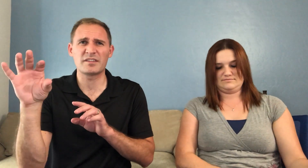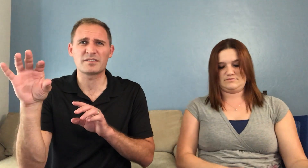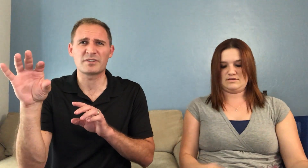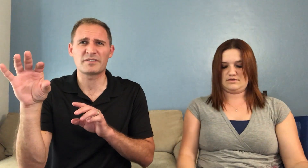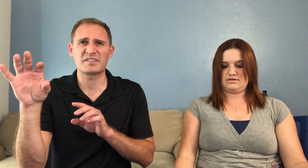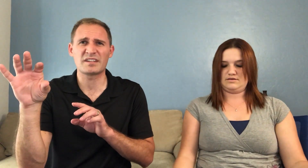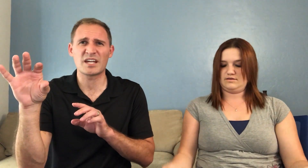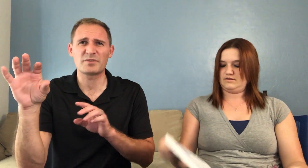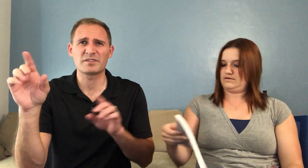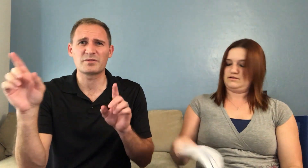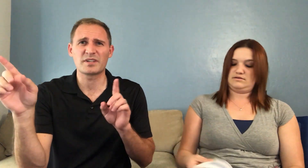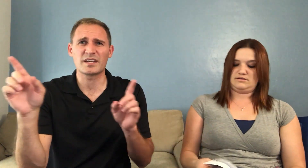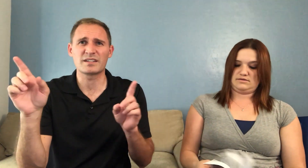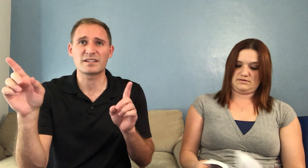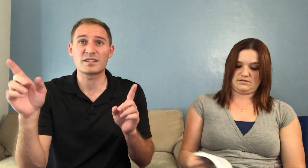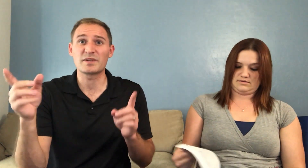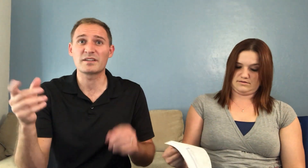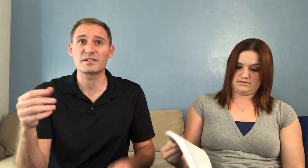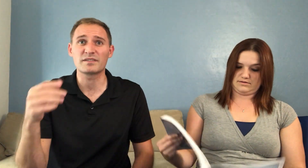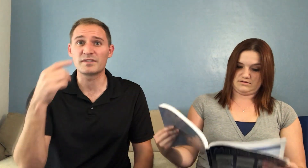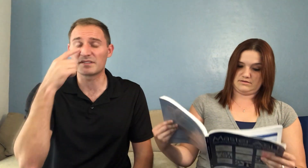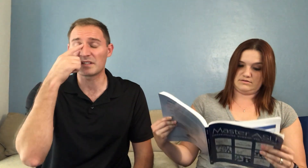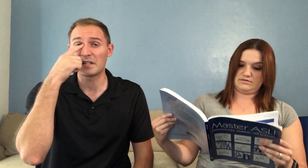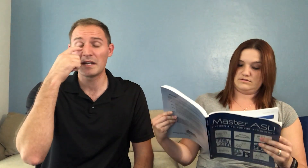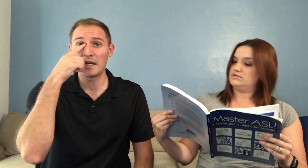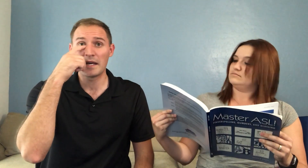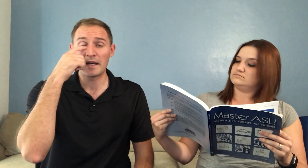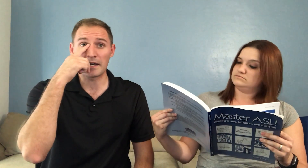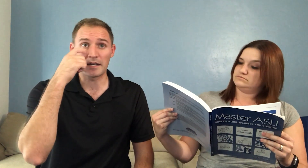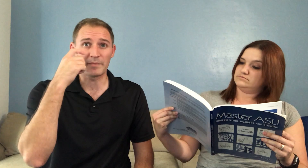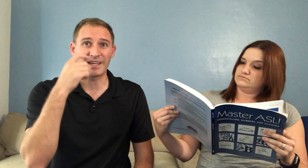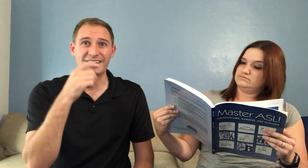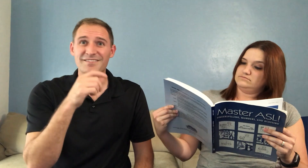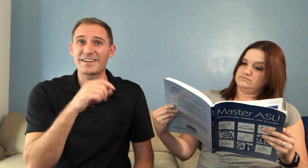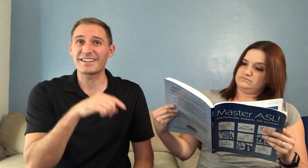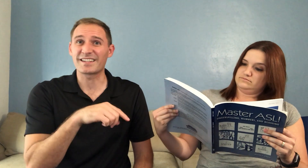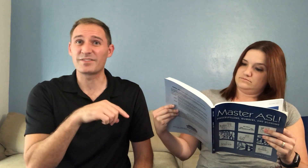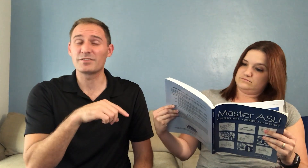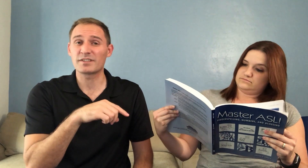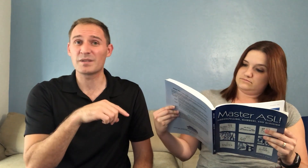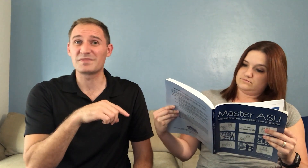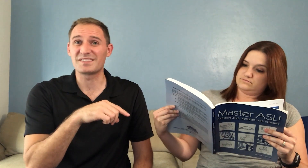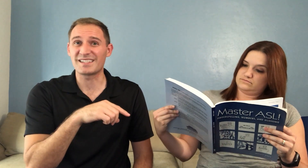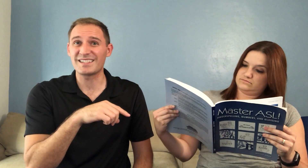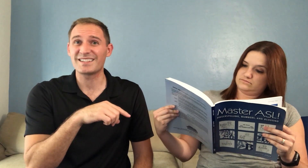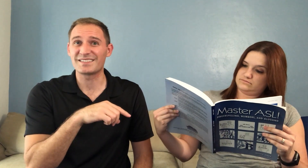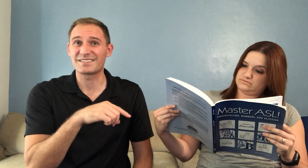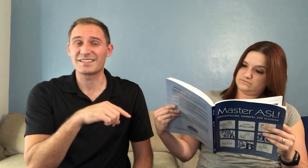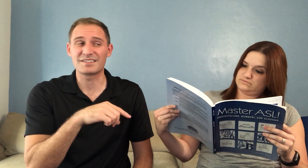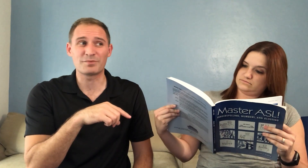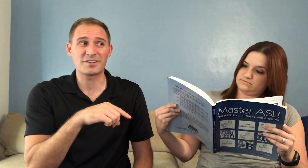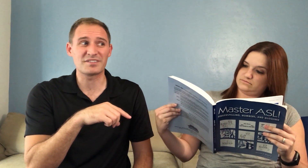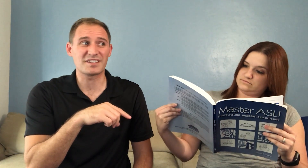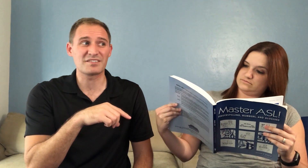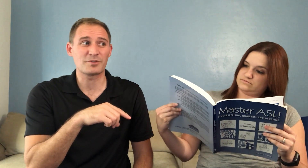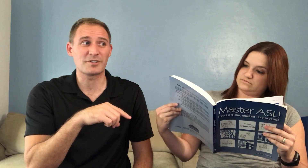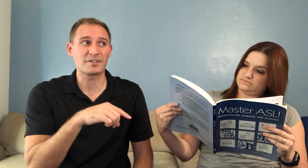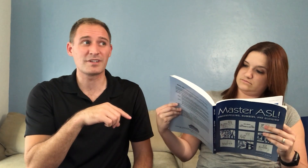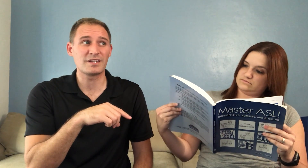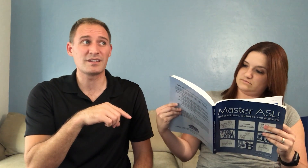using a rear-facing camera and it can be a little confusing, and it's funny, like if you look up z, is is one of those things where